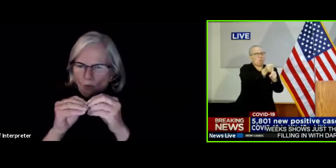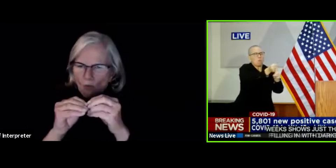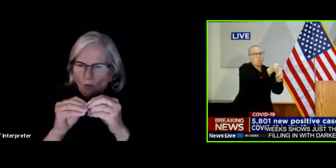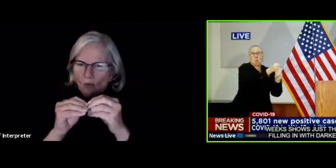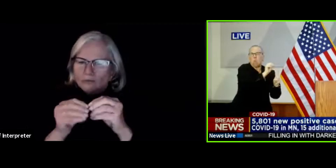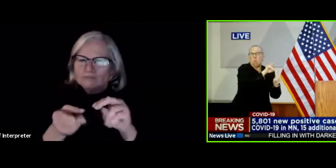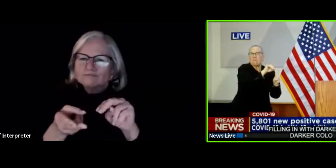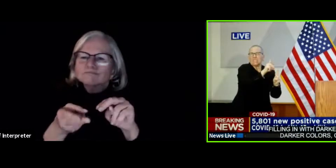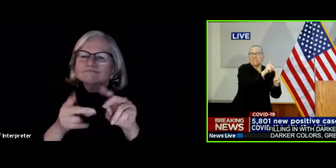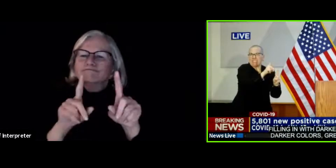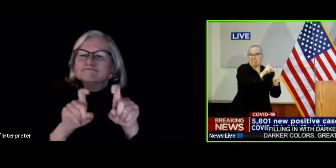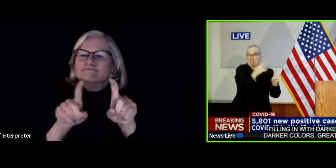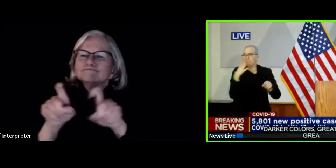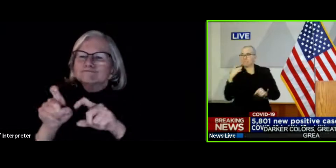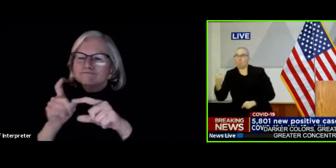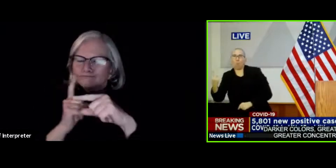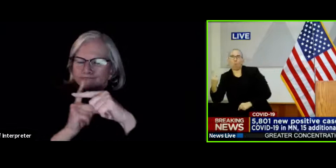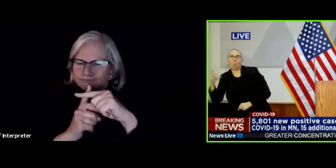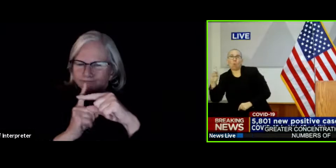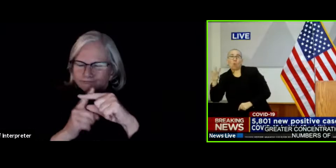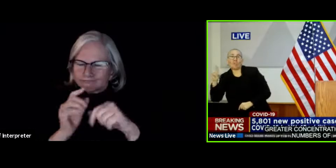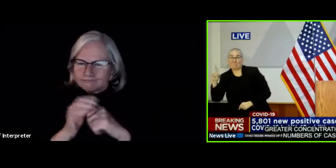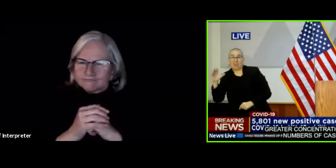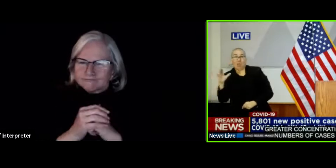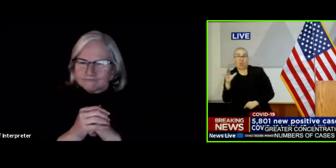MORE THAN A THIRDS OF MINNESOTA COUNTIES HAVE NOW HAD